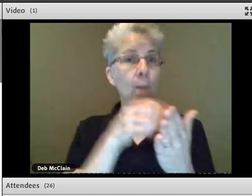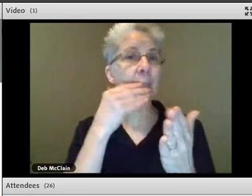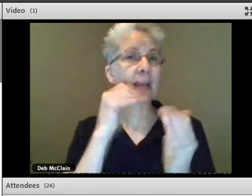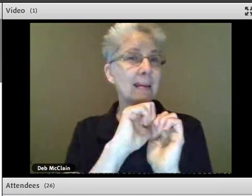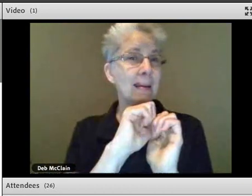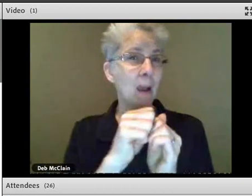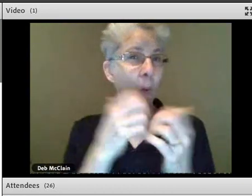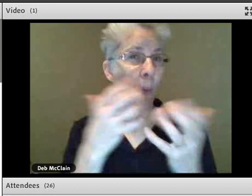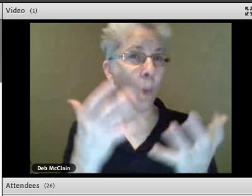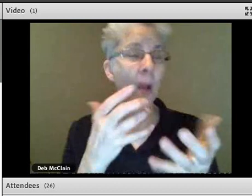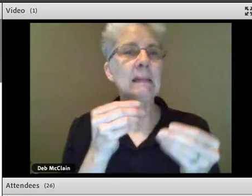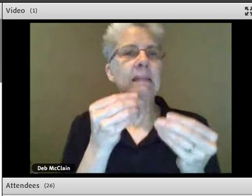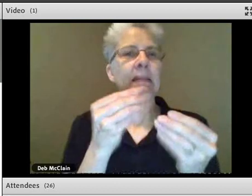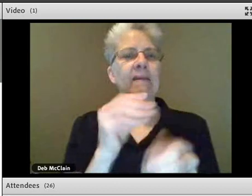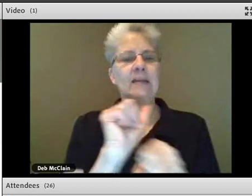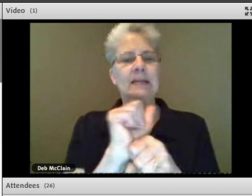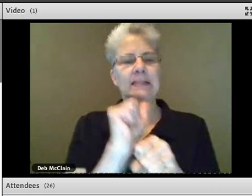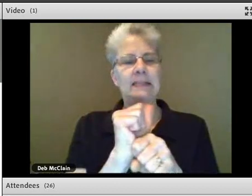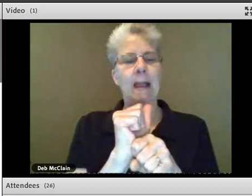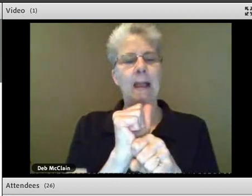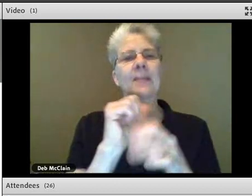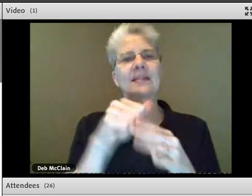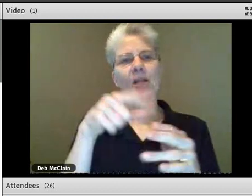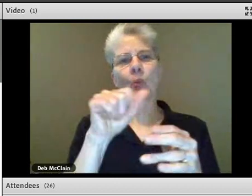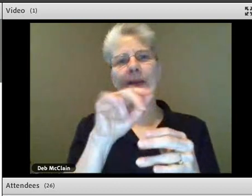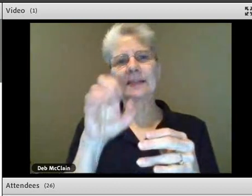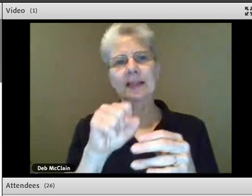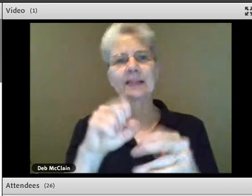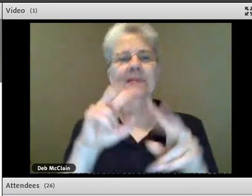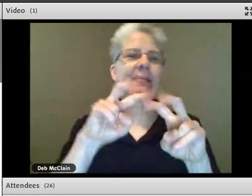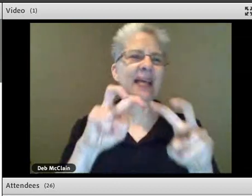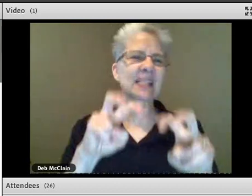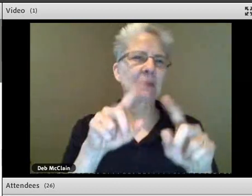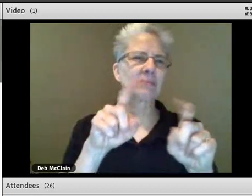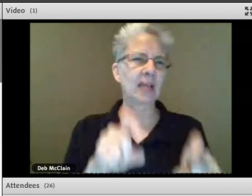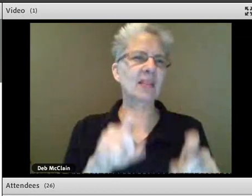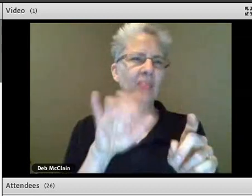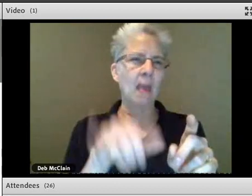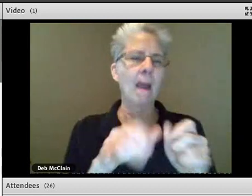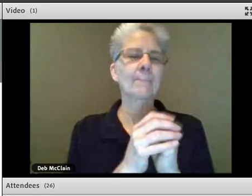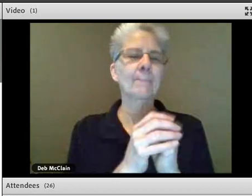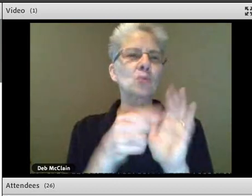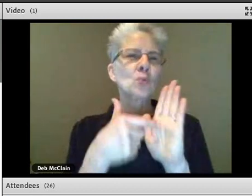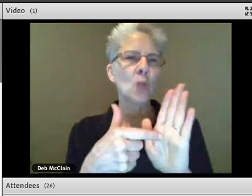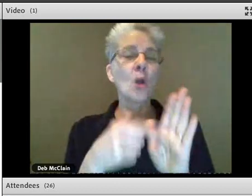is to give assignments and quizzes and assessments. And so whenever you deliver content --